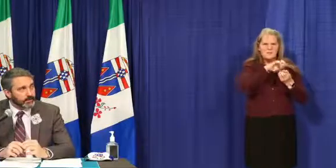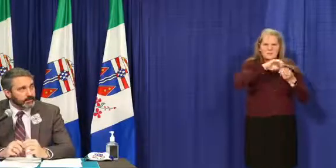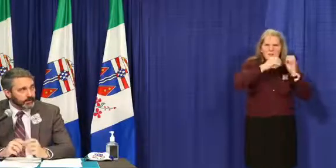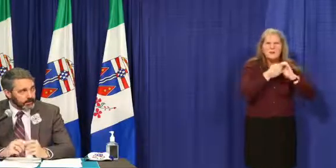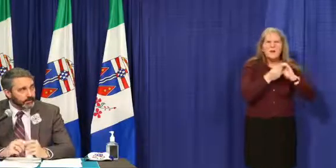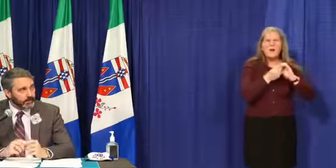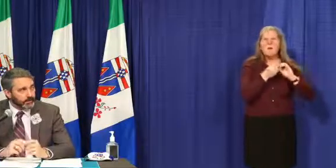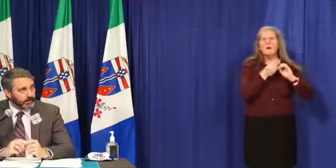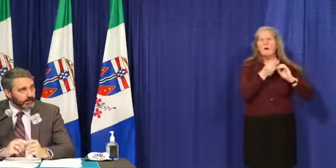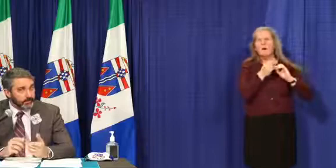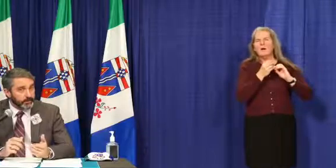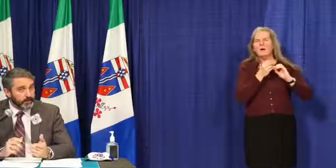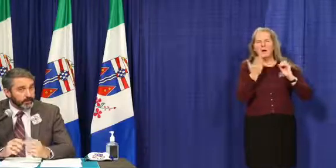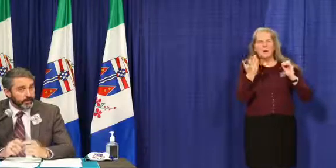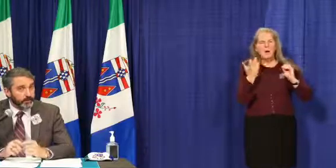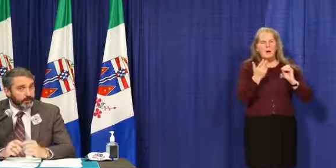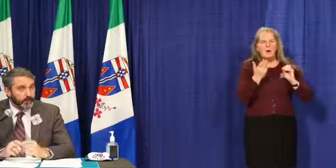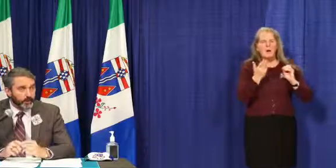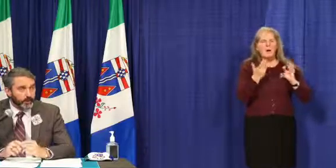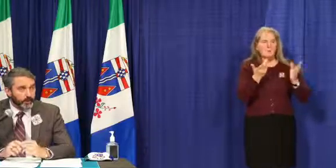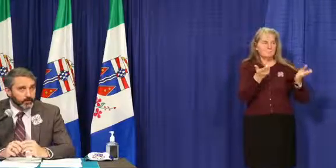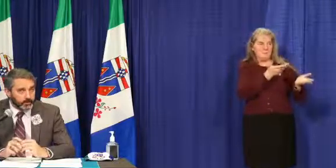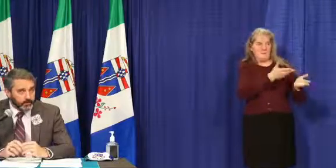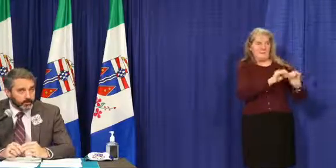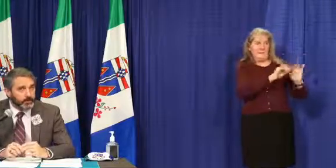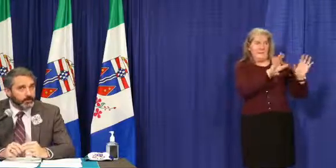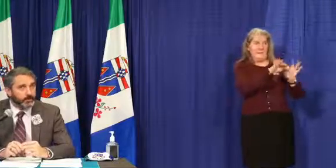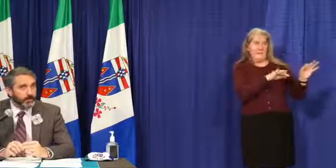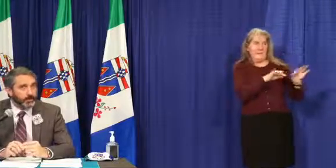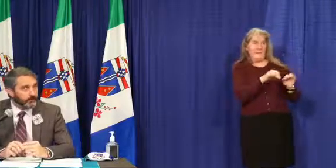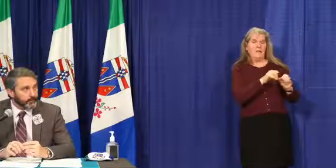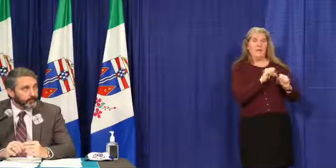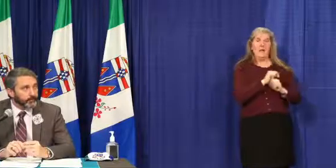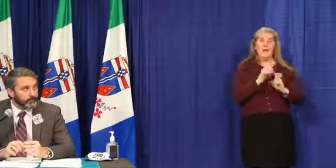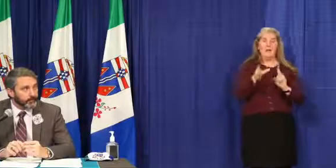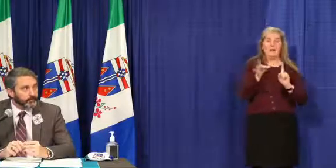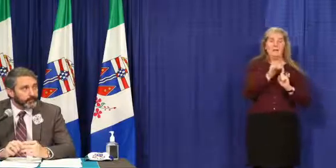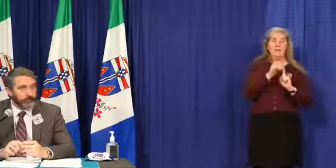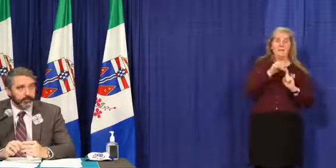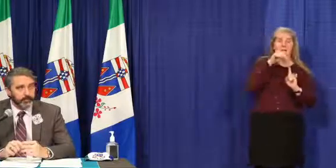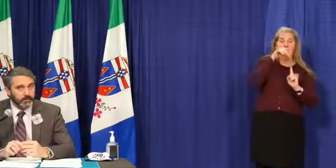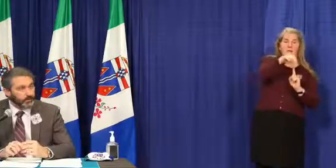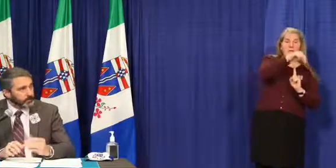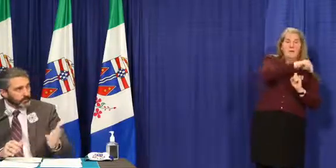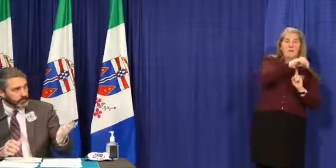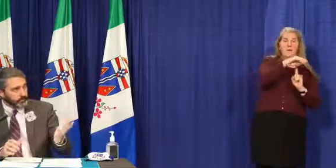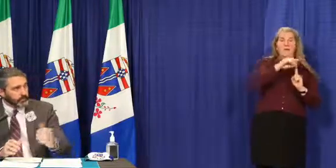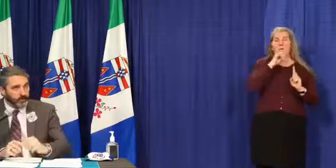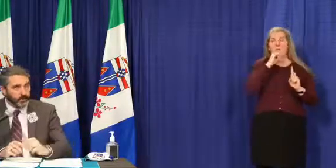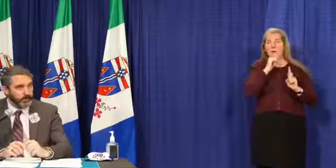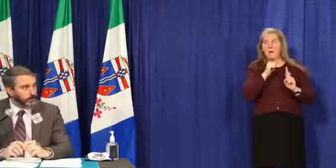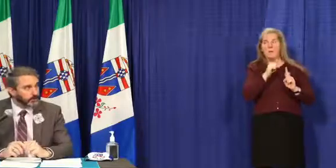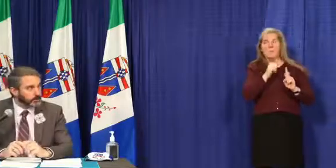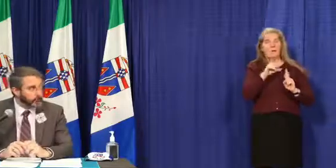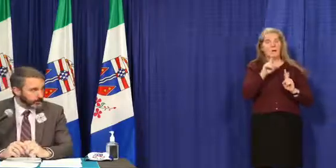capita number in you have been very clear, talking about the traceability of cases and